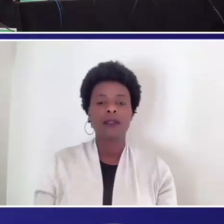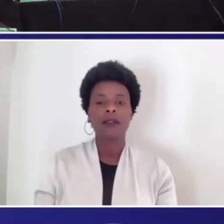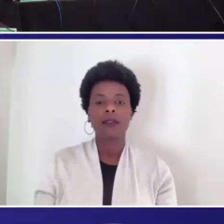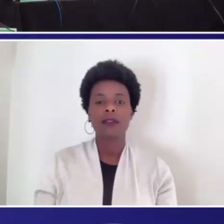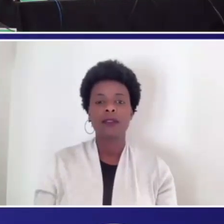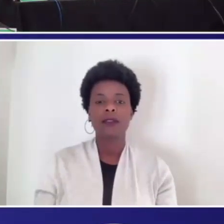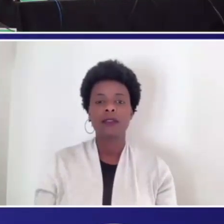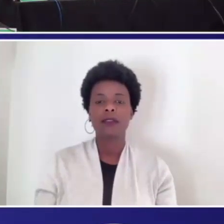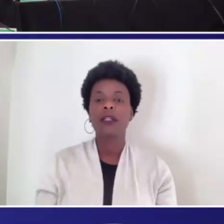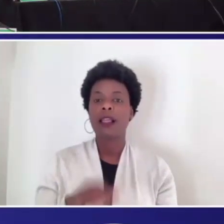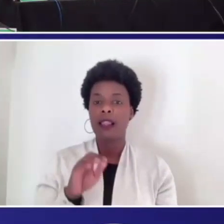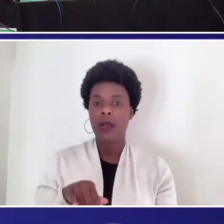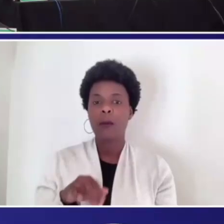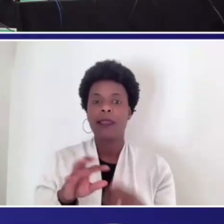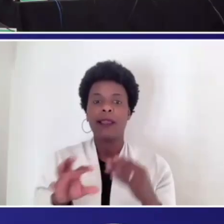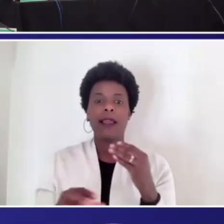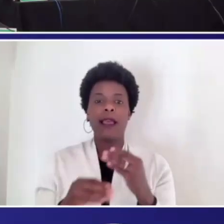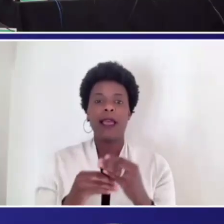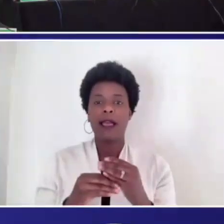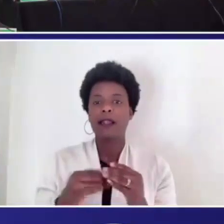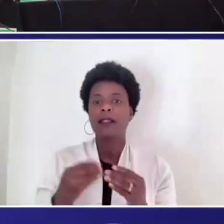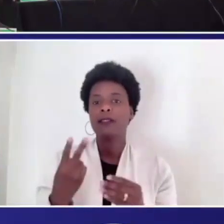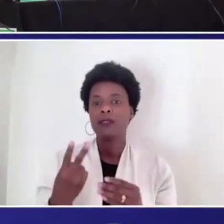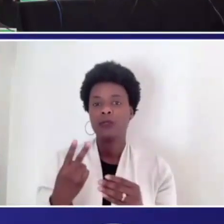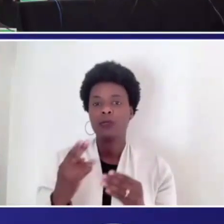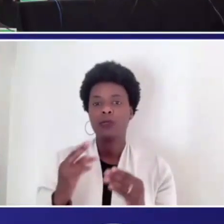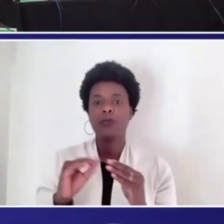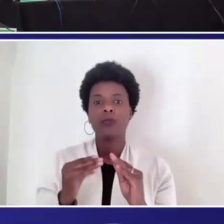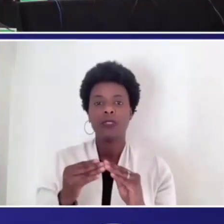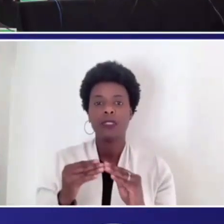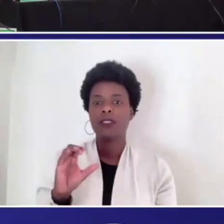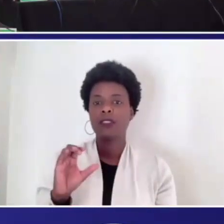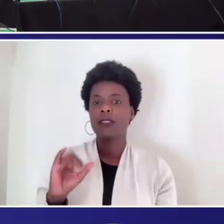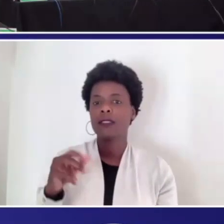yet another two-digit CIP grouping for